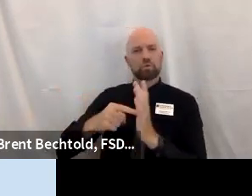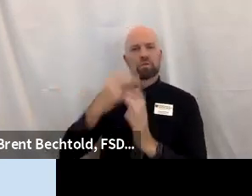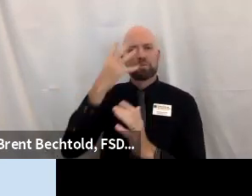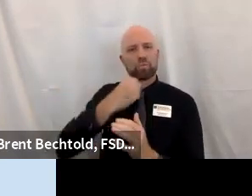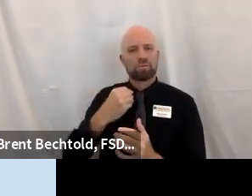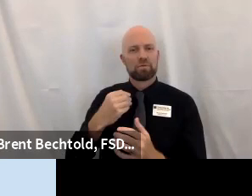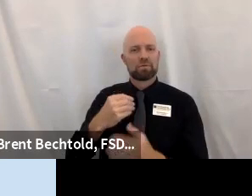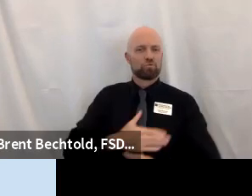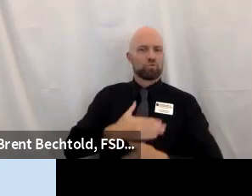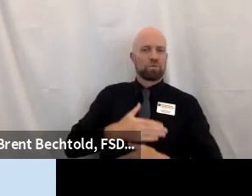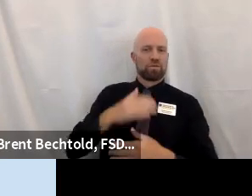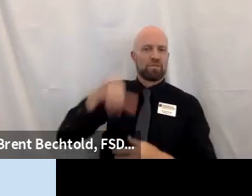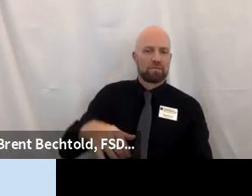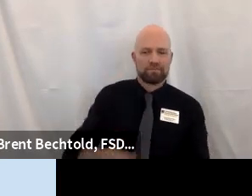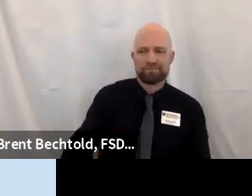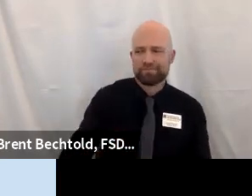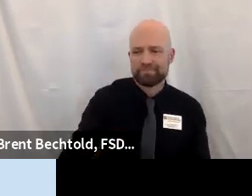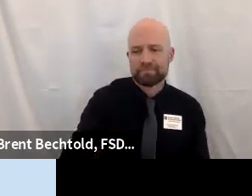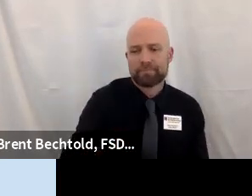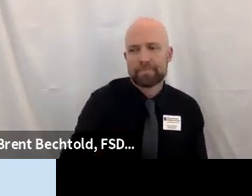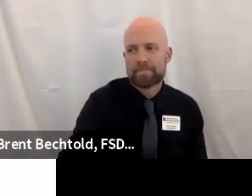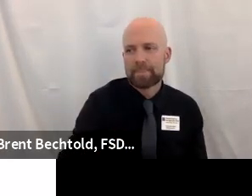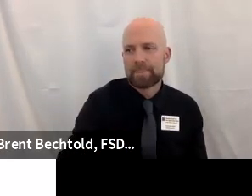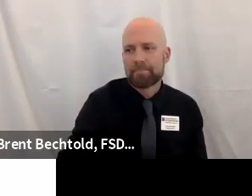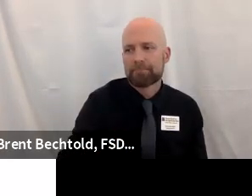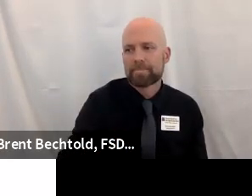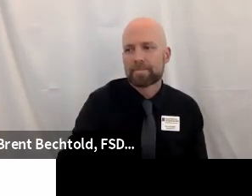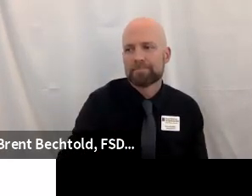Modeling nice, fluid fluency model for the students.